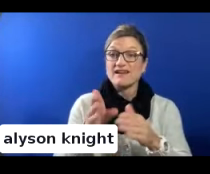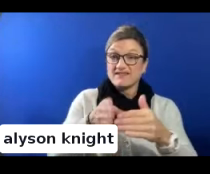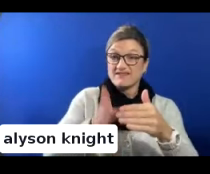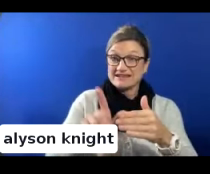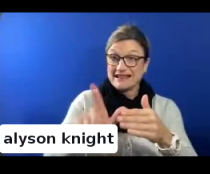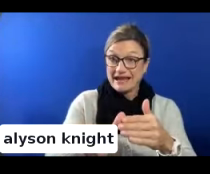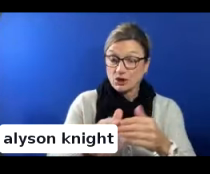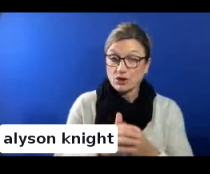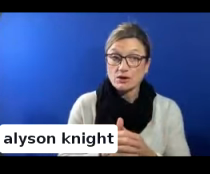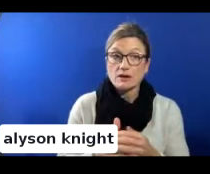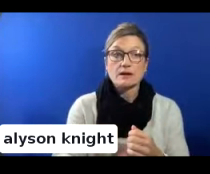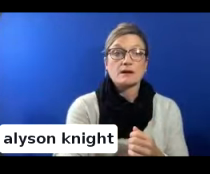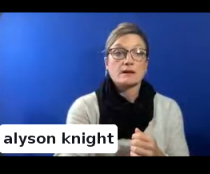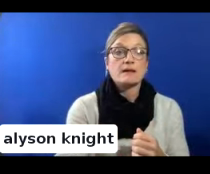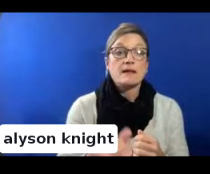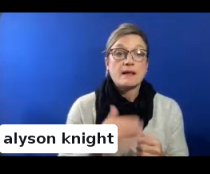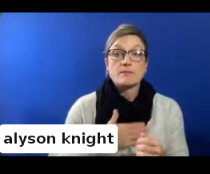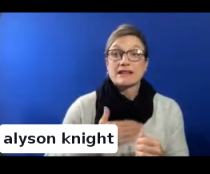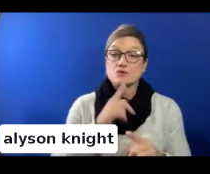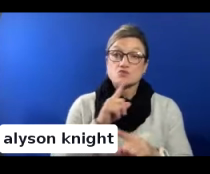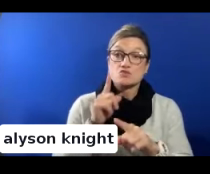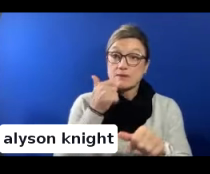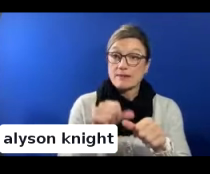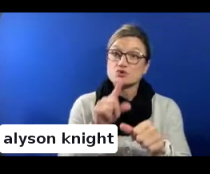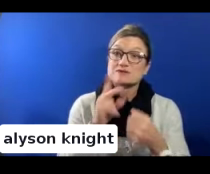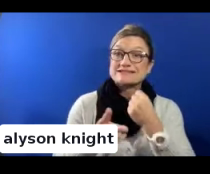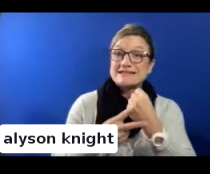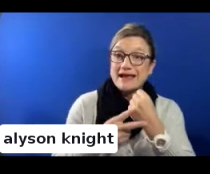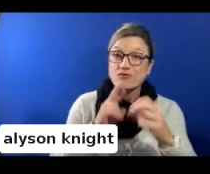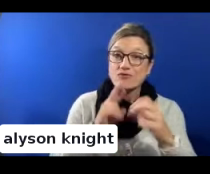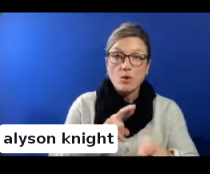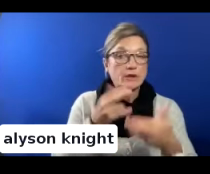remember to save the report so as not to lose any updates you've made.